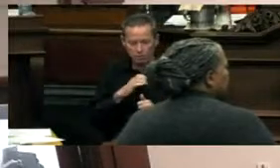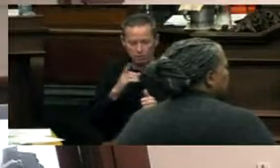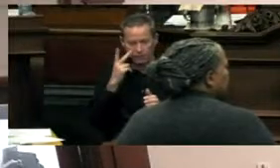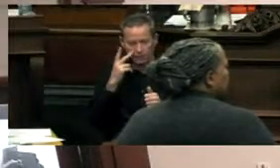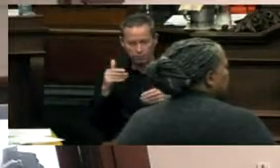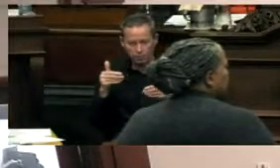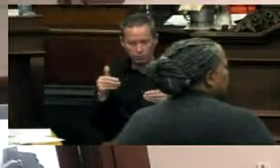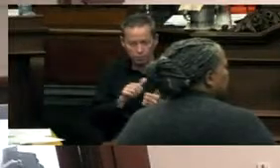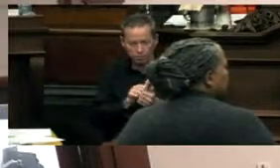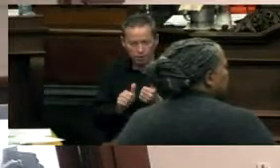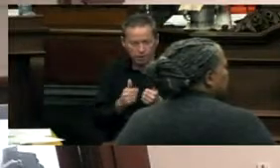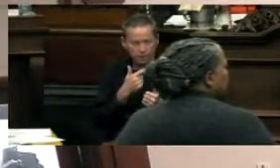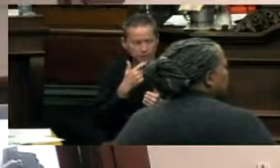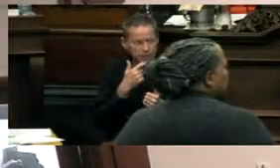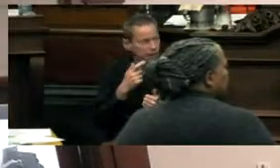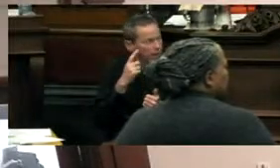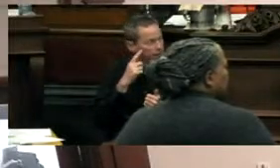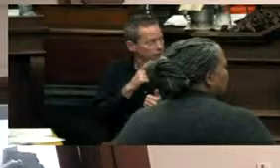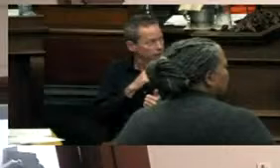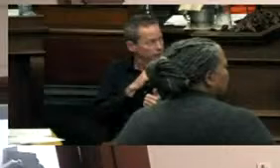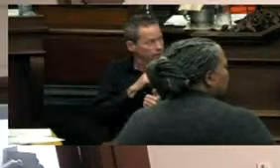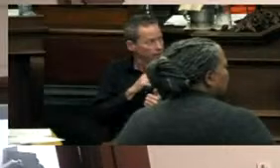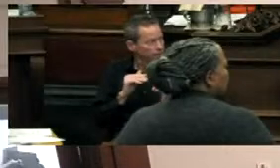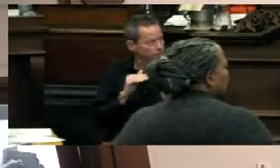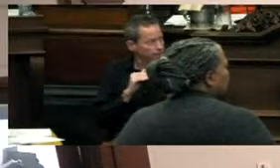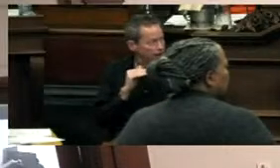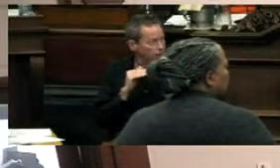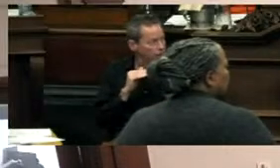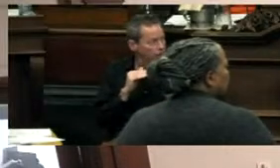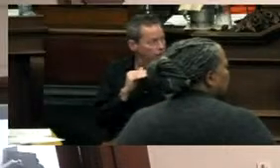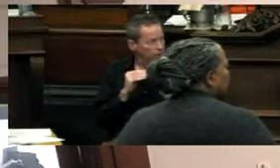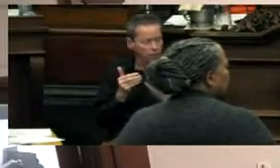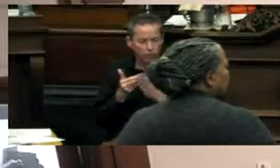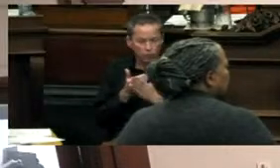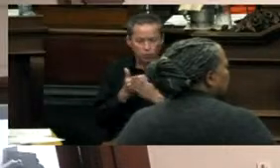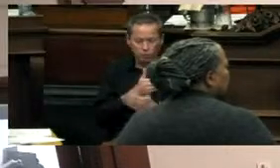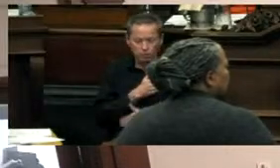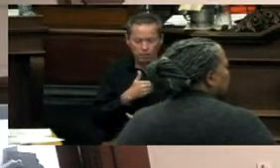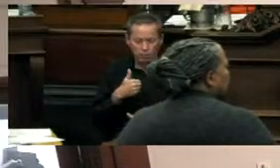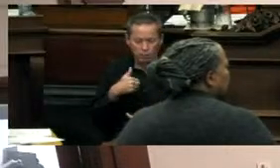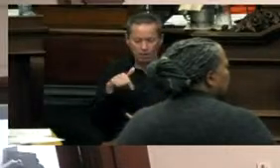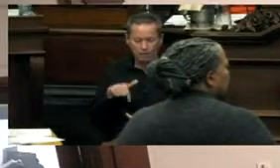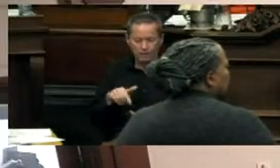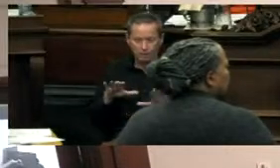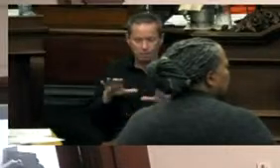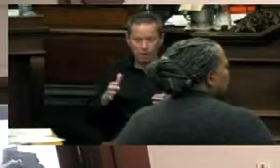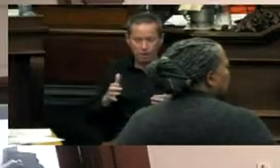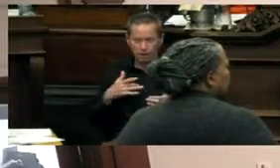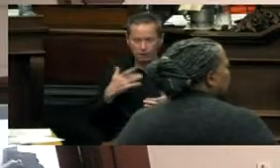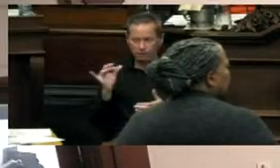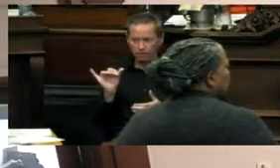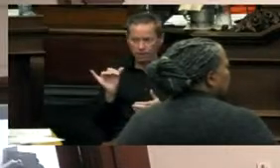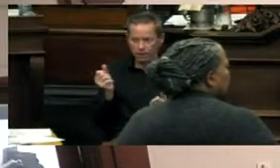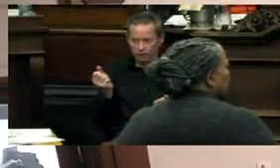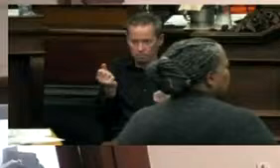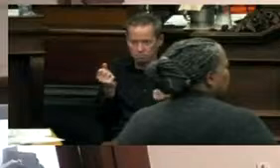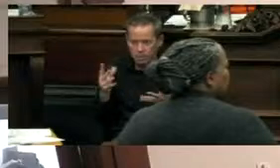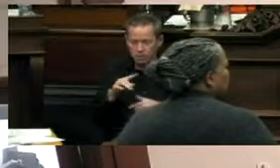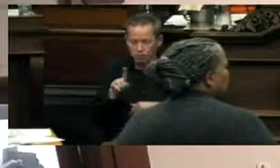we're not going to vote on the hold or not, but it also sounds like most council members want to see this move forward. I